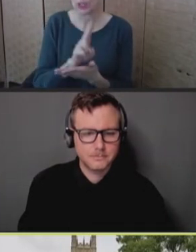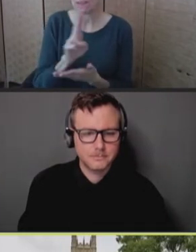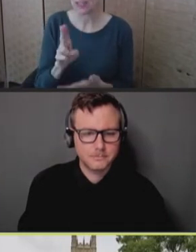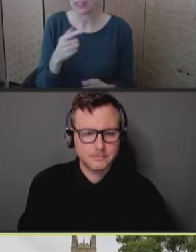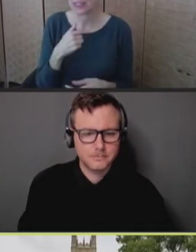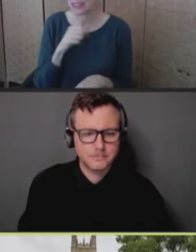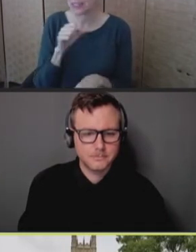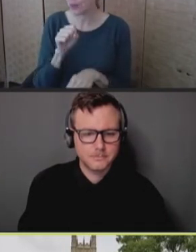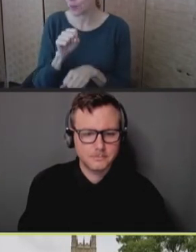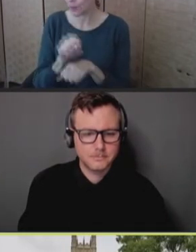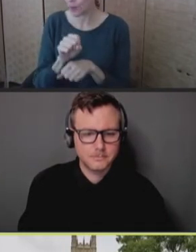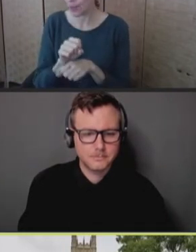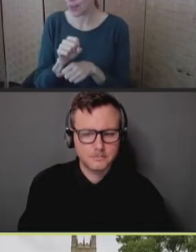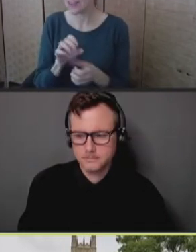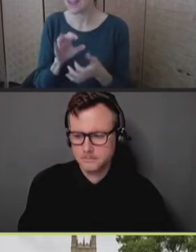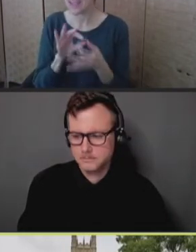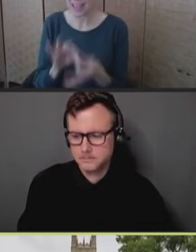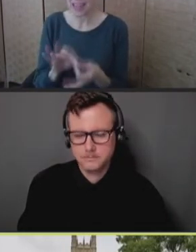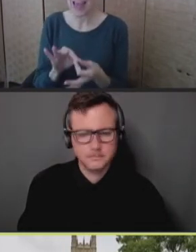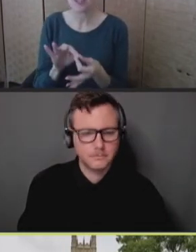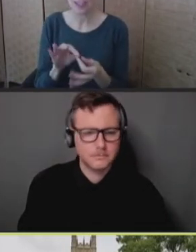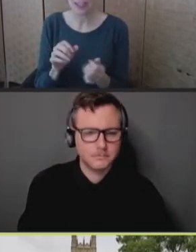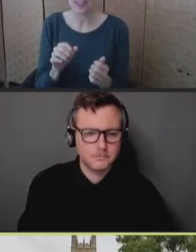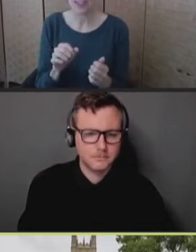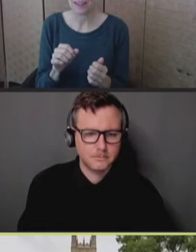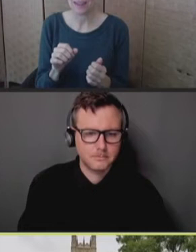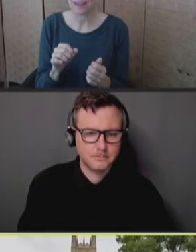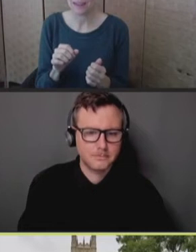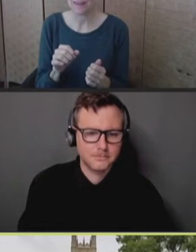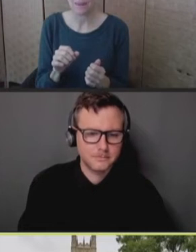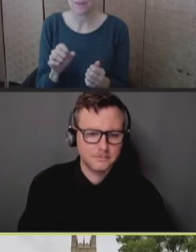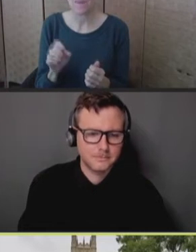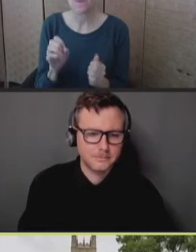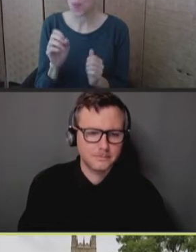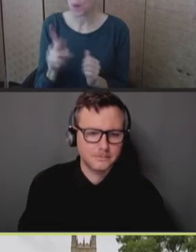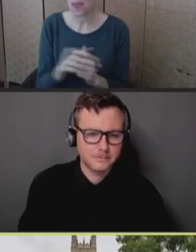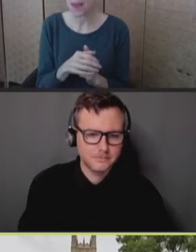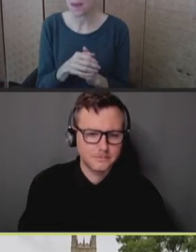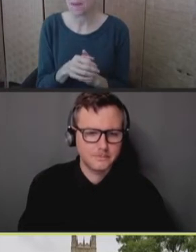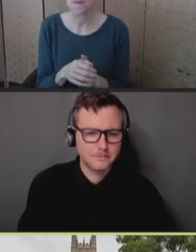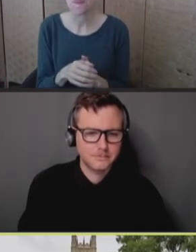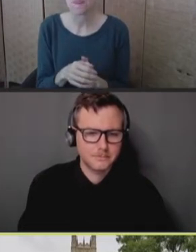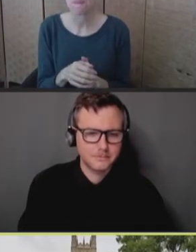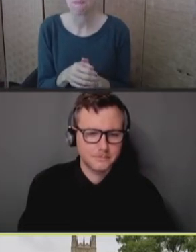between Alzheimer's and aging and Alzheimer's and infections and vaccines.